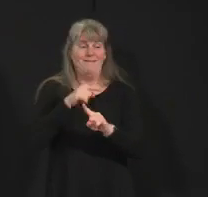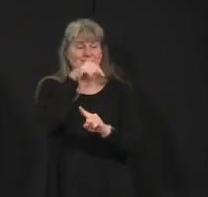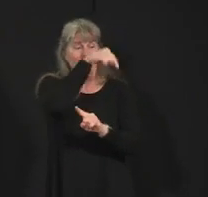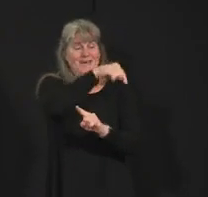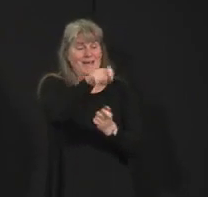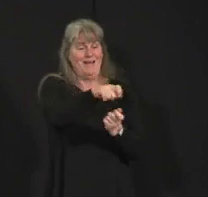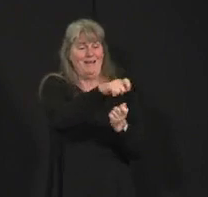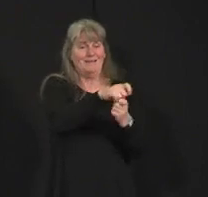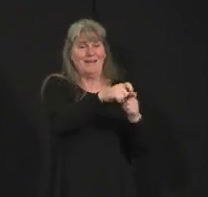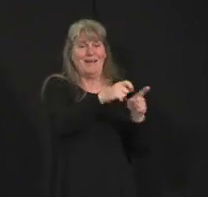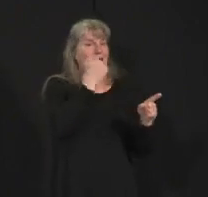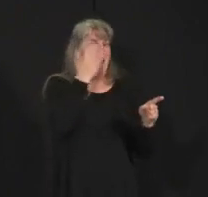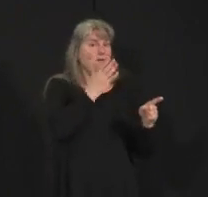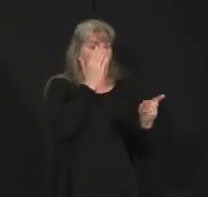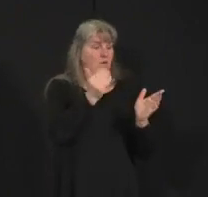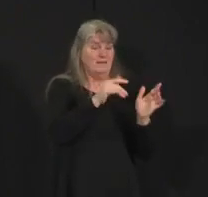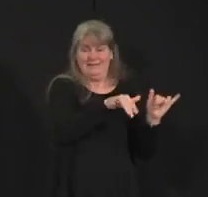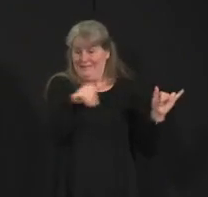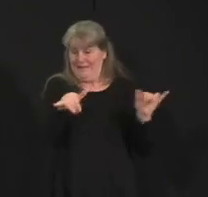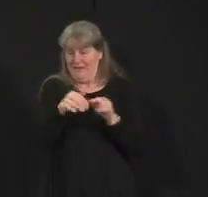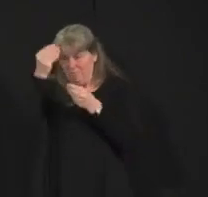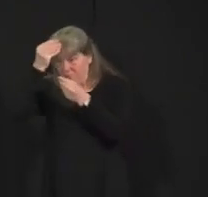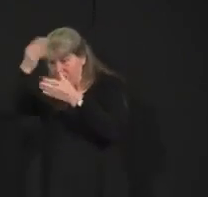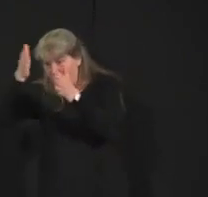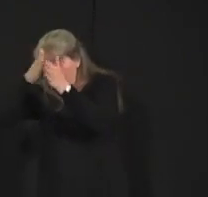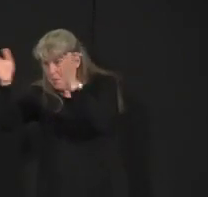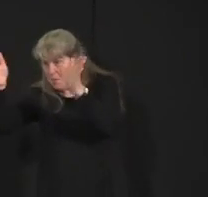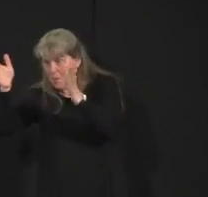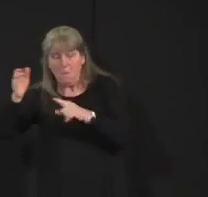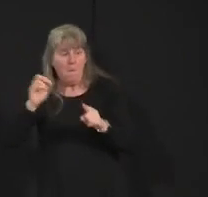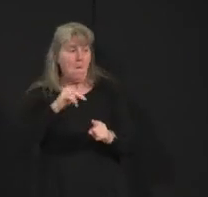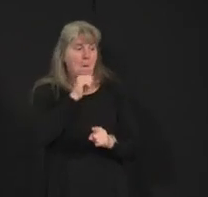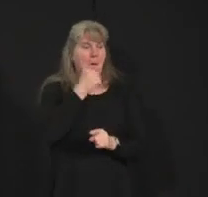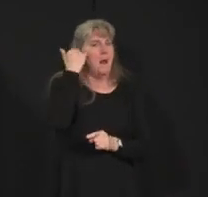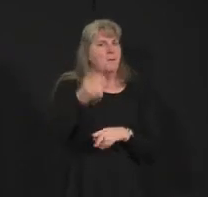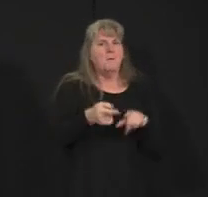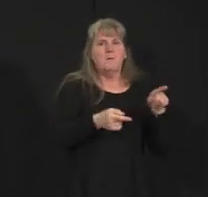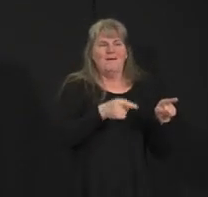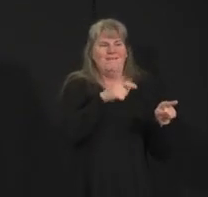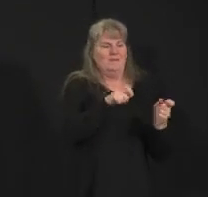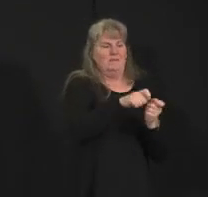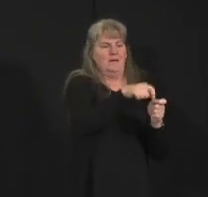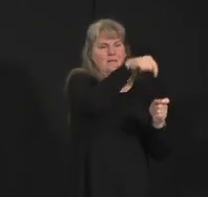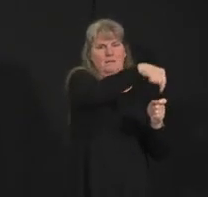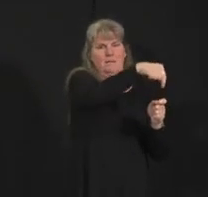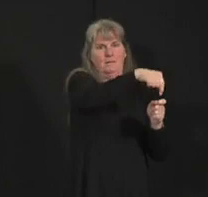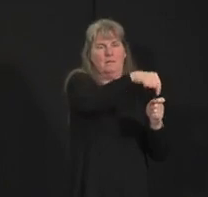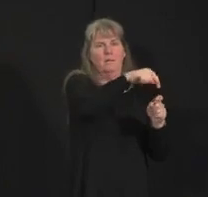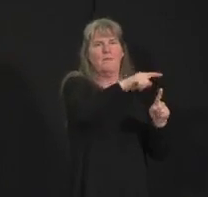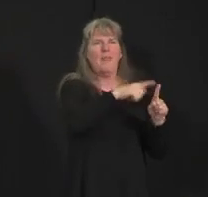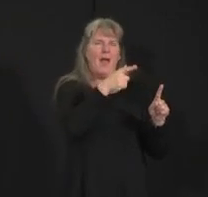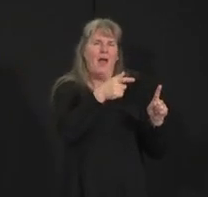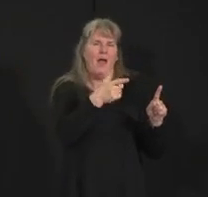whether we will be needed to do that as part of this cluster investigation, but those are some of the aspects that we are